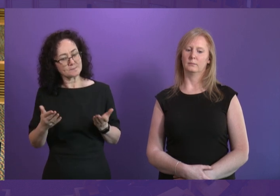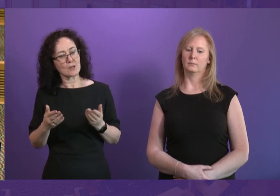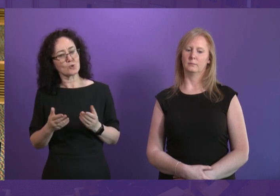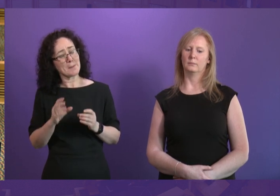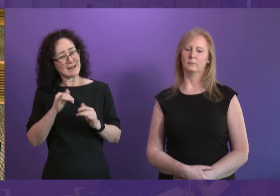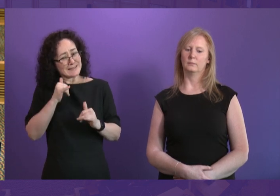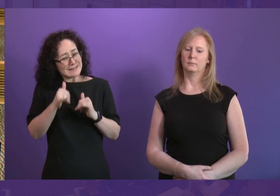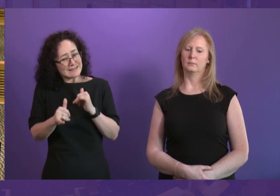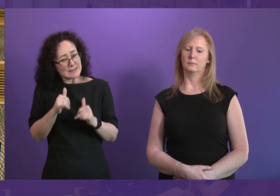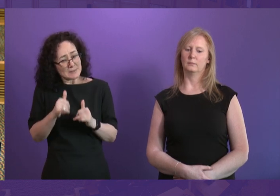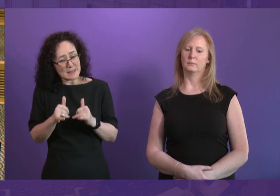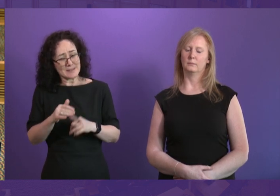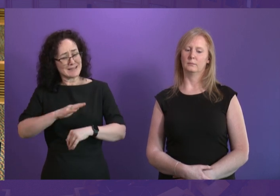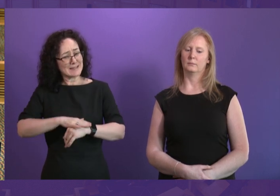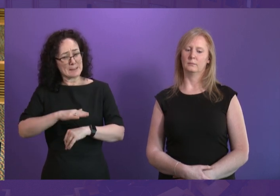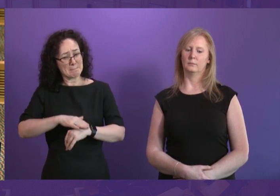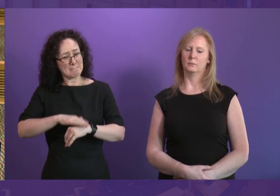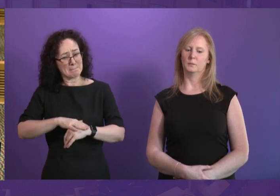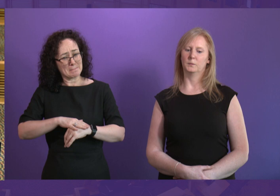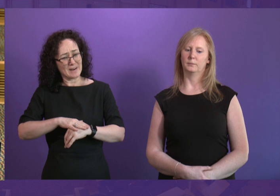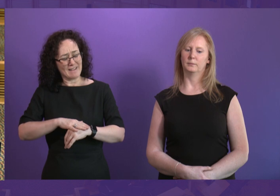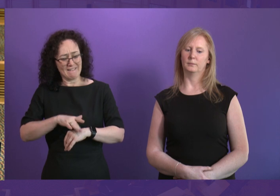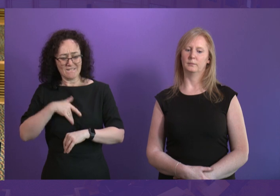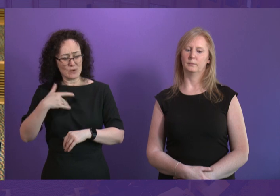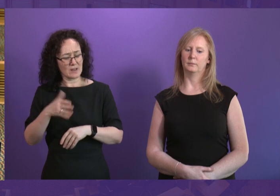been taken to complete an investigation has been too long in some cases.